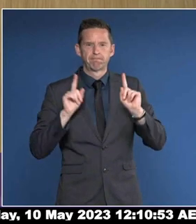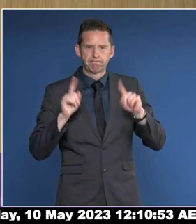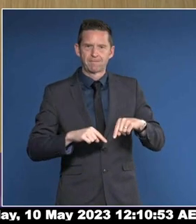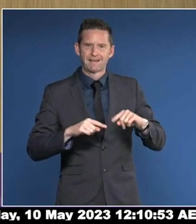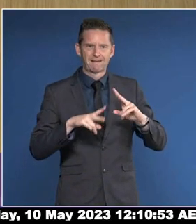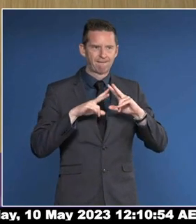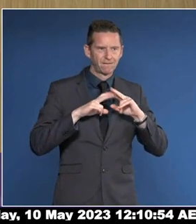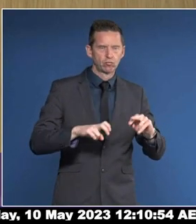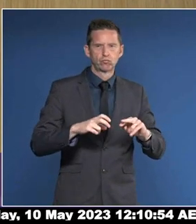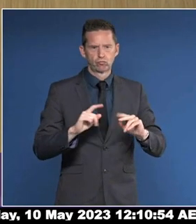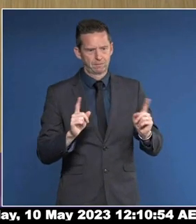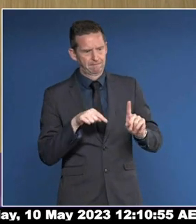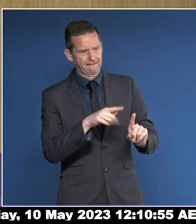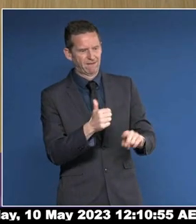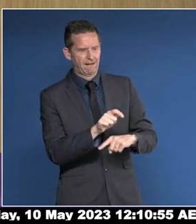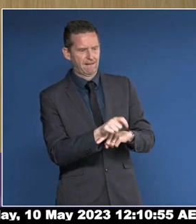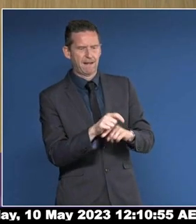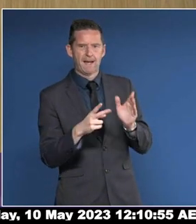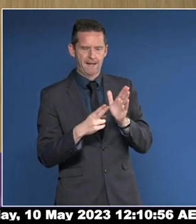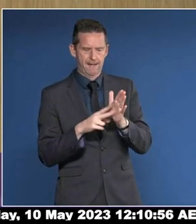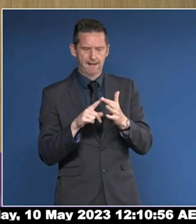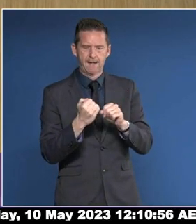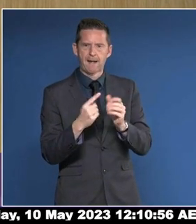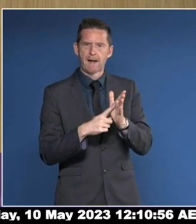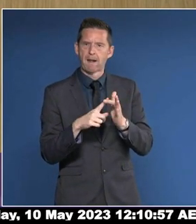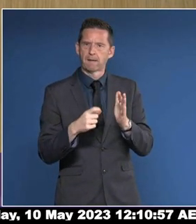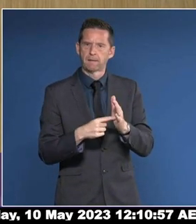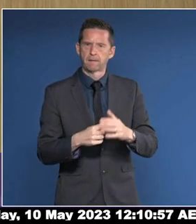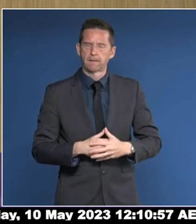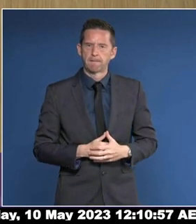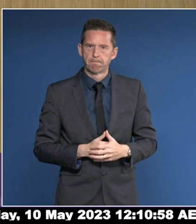Well, I've been a detective since 1990.